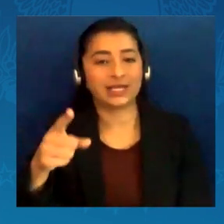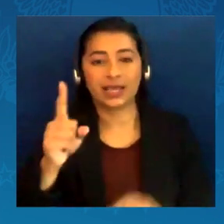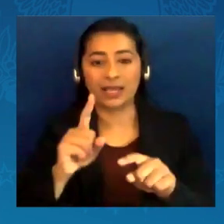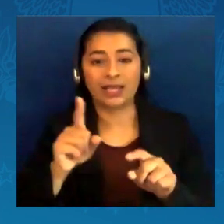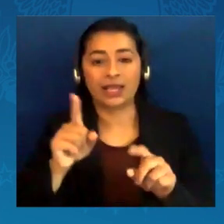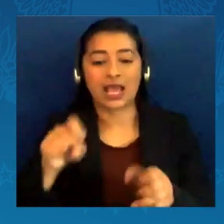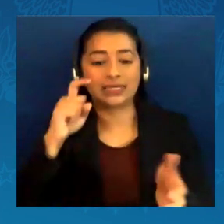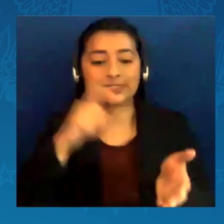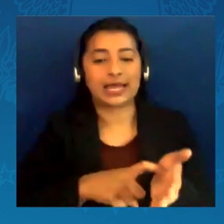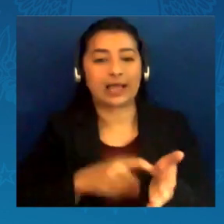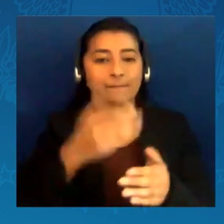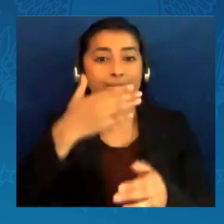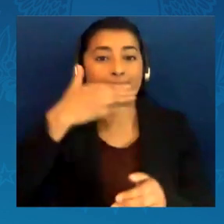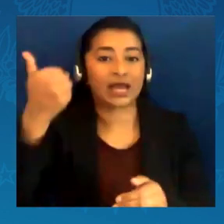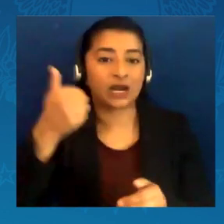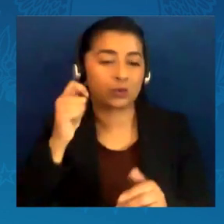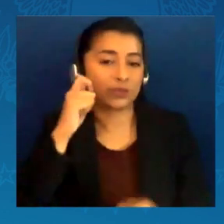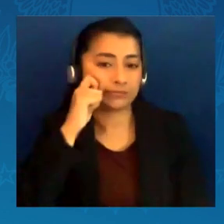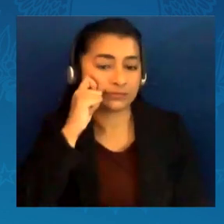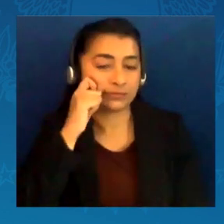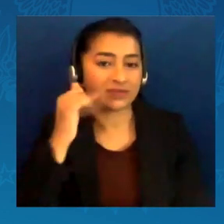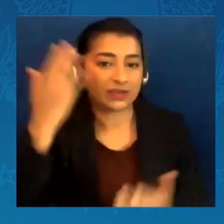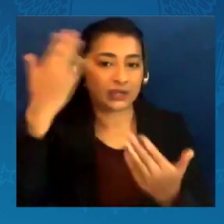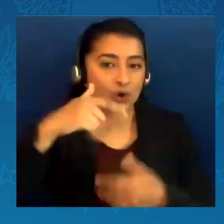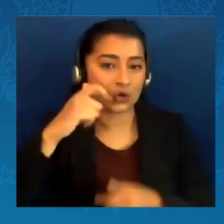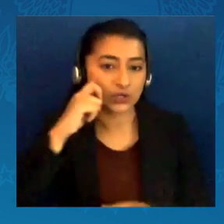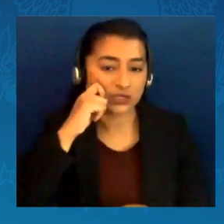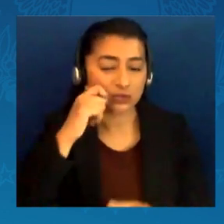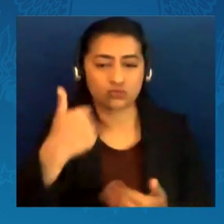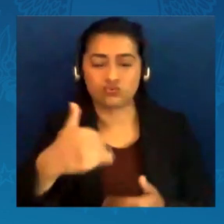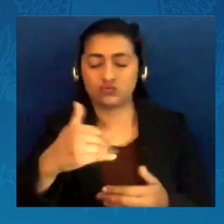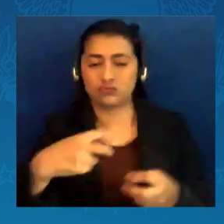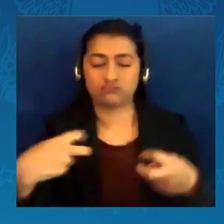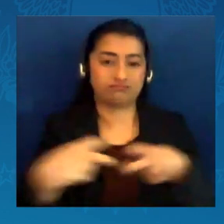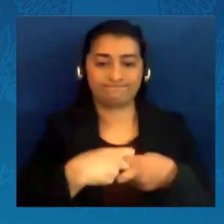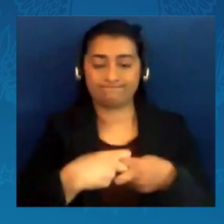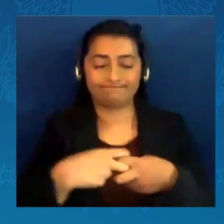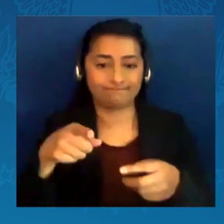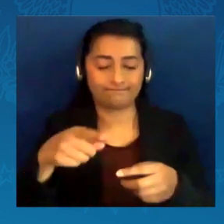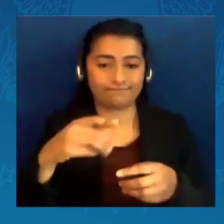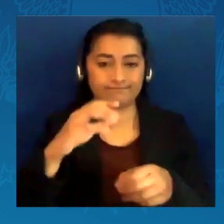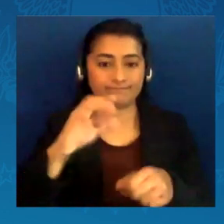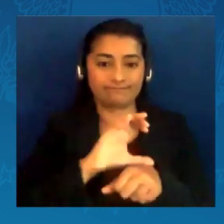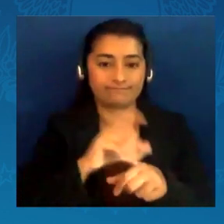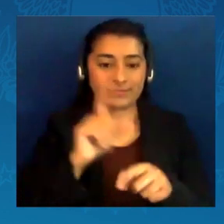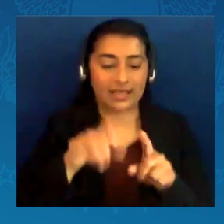but it's a huge issue. So that's one thing that I really want to research get into there